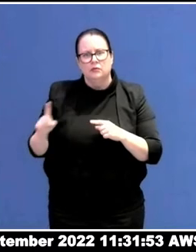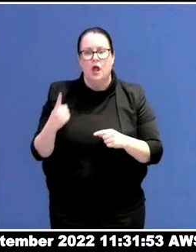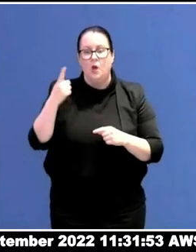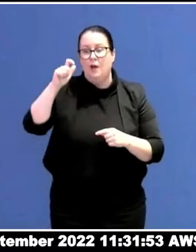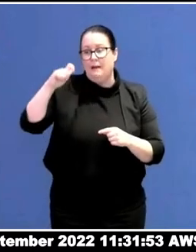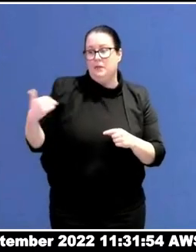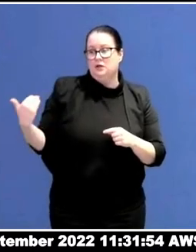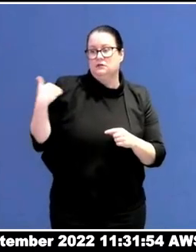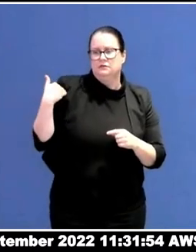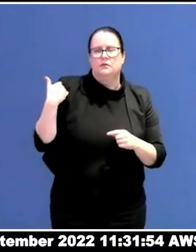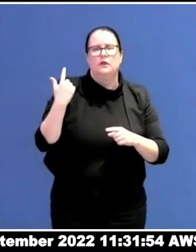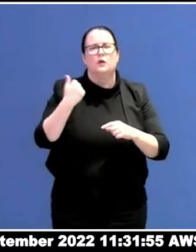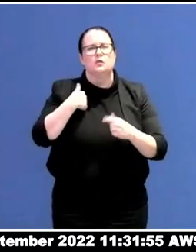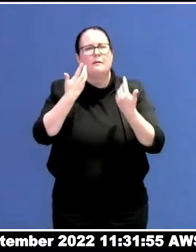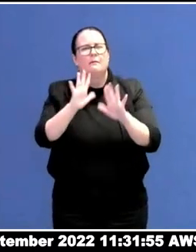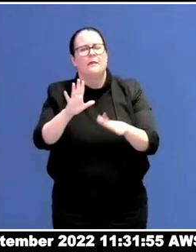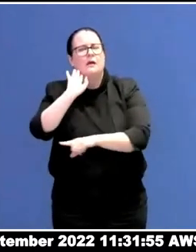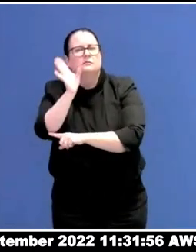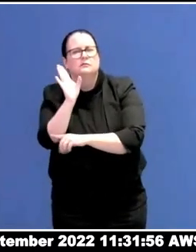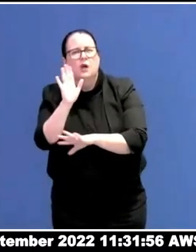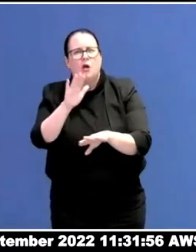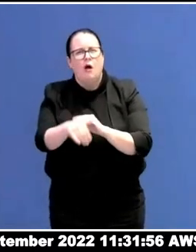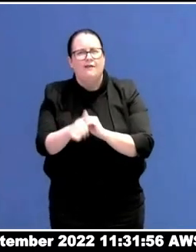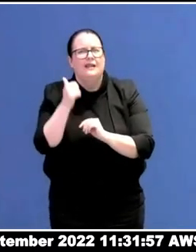about sexual abuse and my work that I had done with Knowmore Legal Service as part of